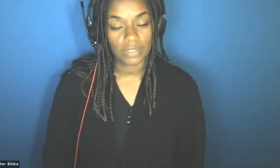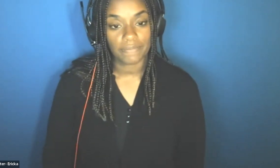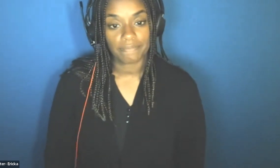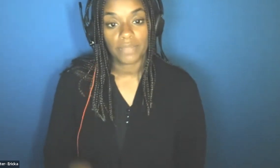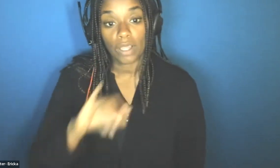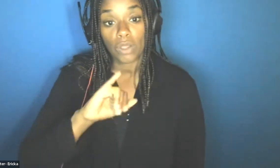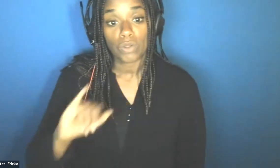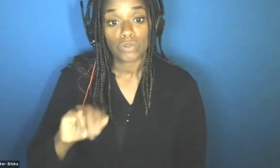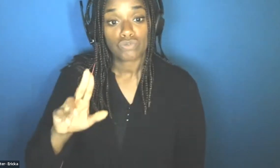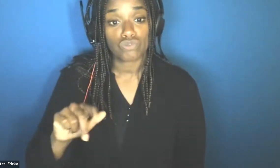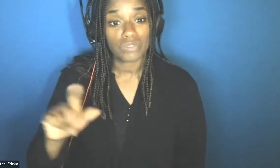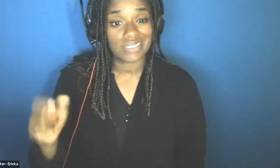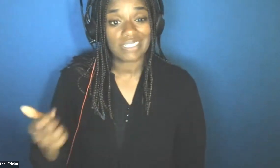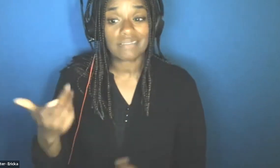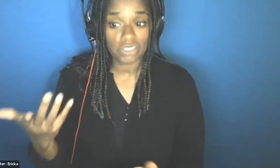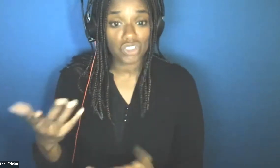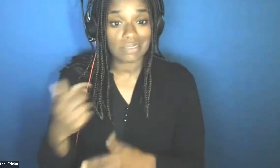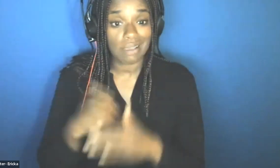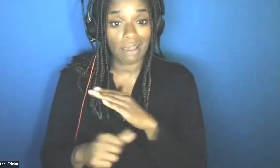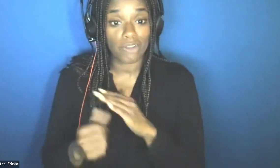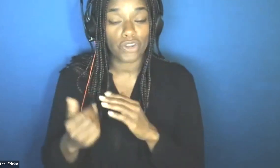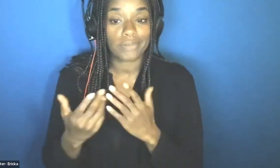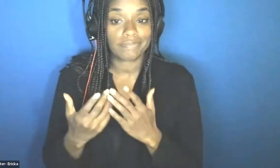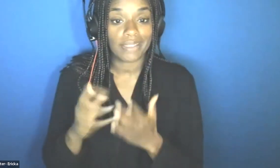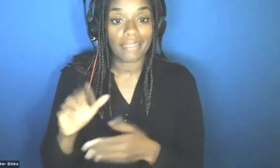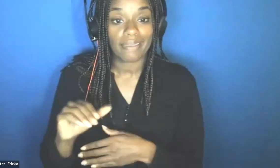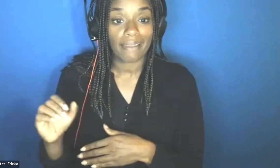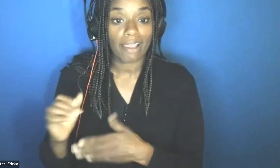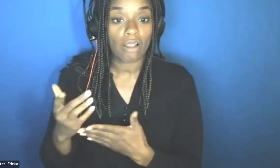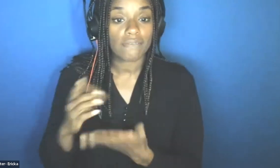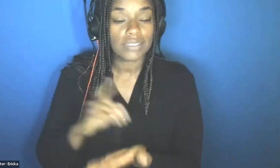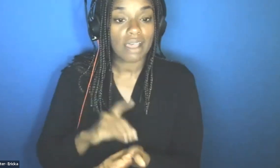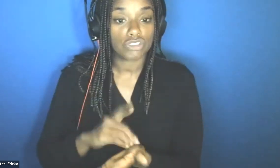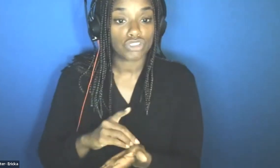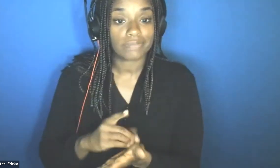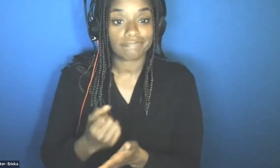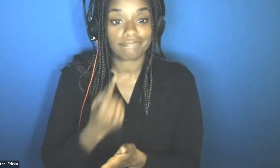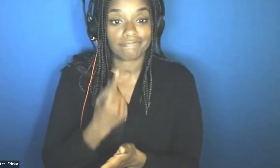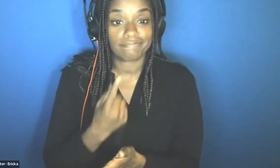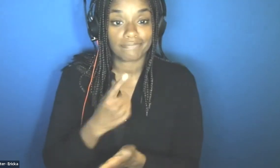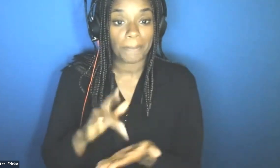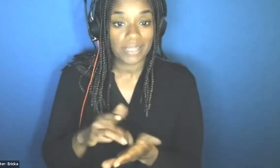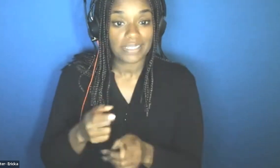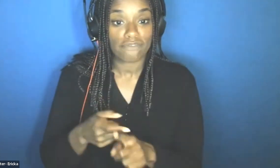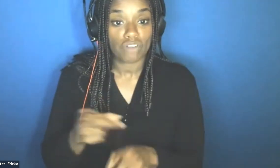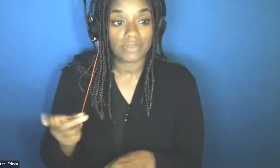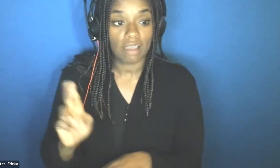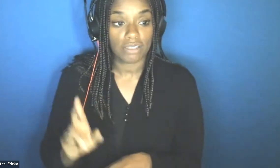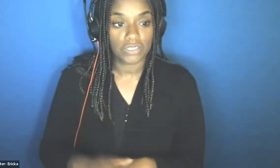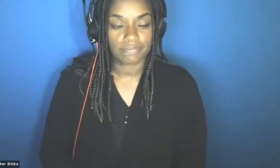So Julie's boss incorrectly considering that methadone would be an illegal drug would be a violation of the law.